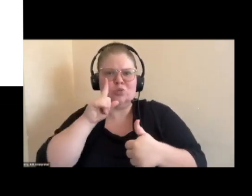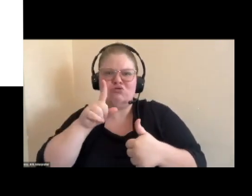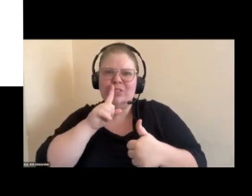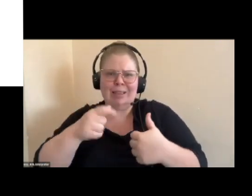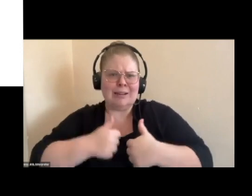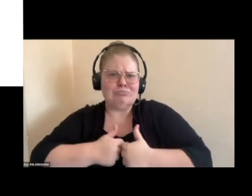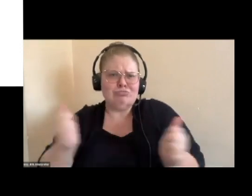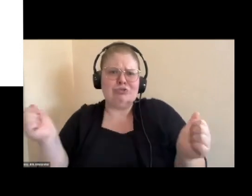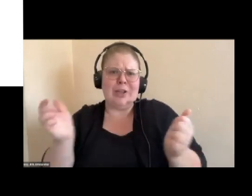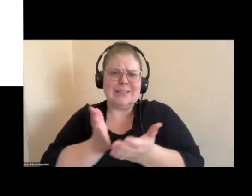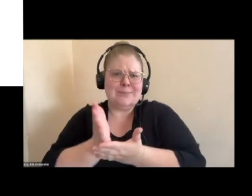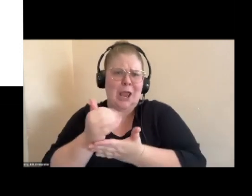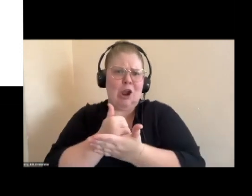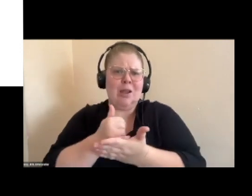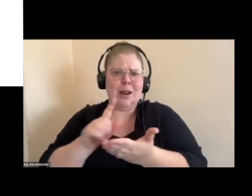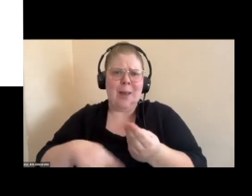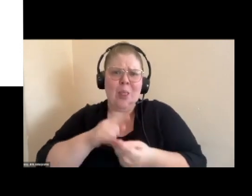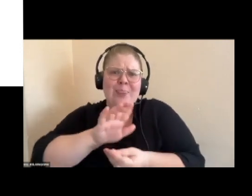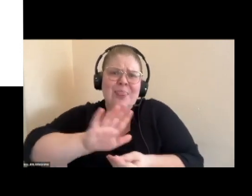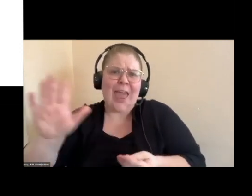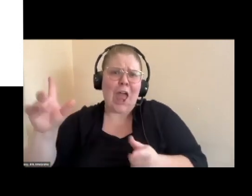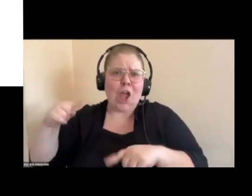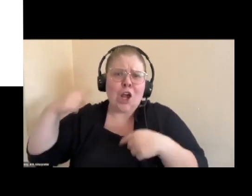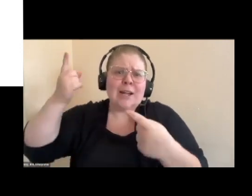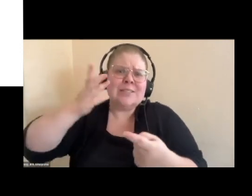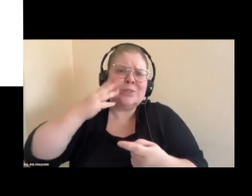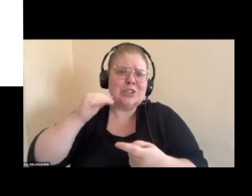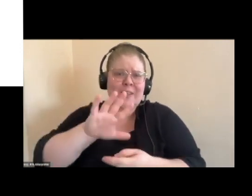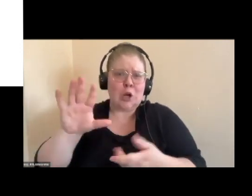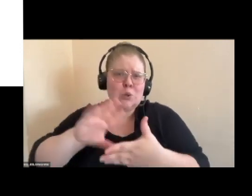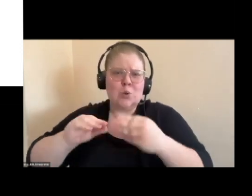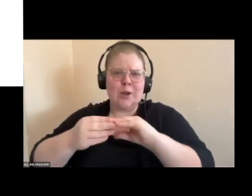and stories to help inform our work.